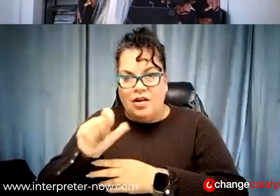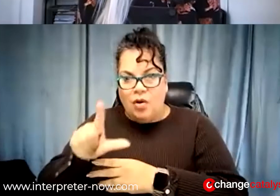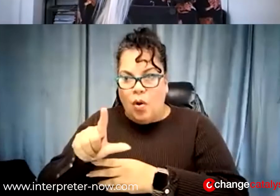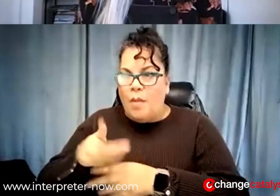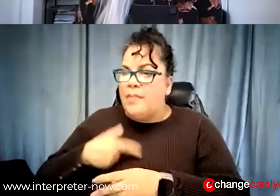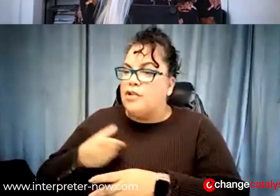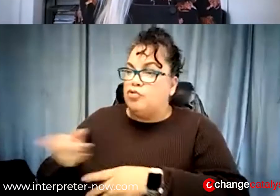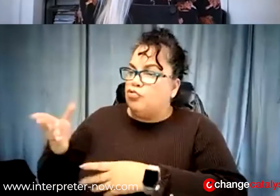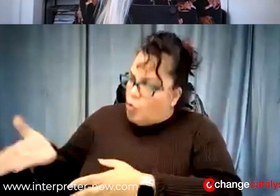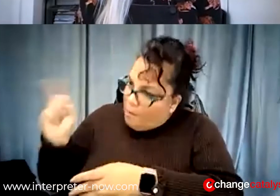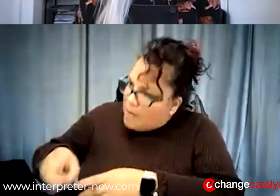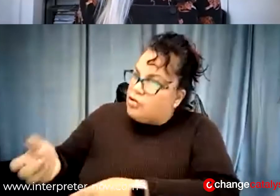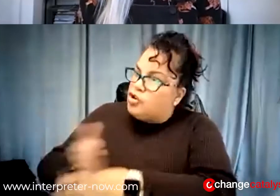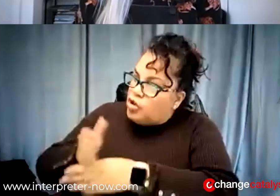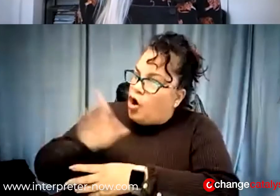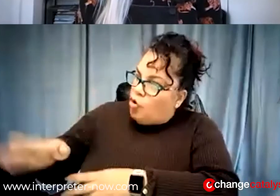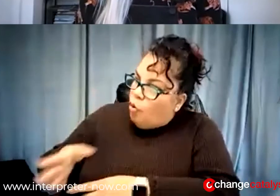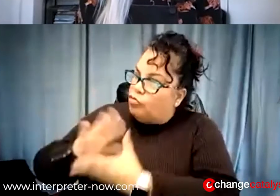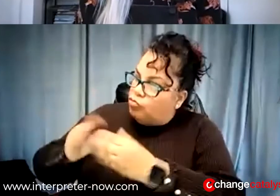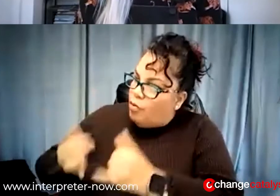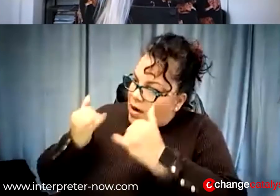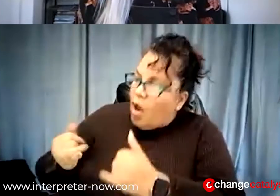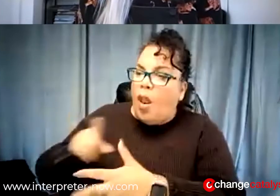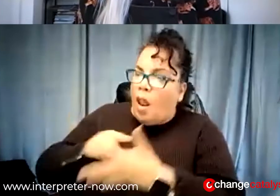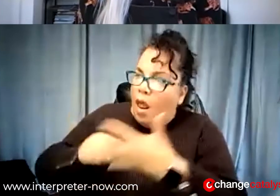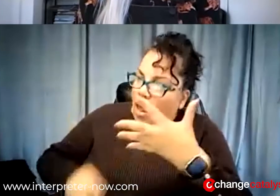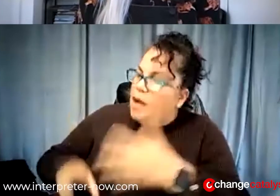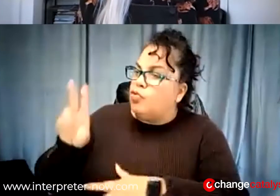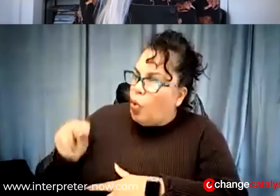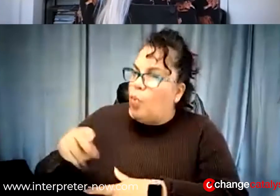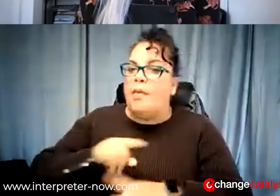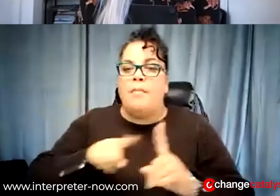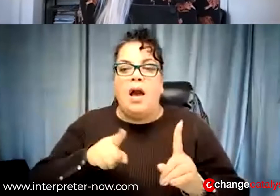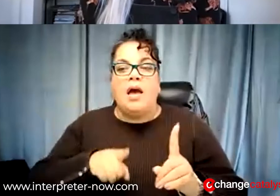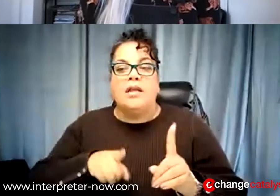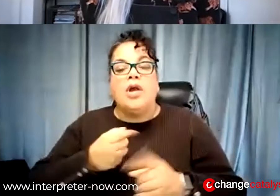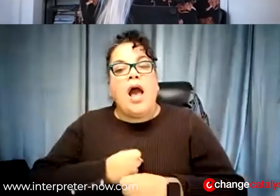As we put ourselves out there and share some things that are vulnerable, or maybe process